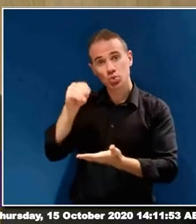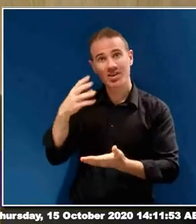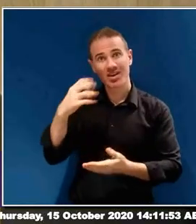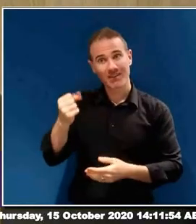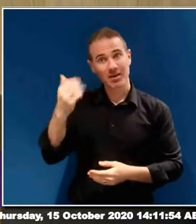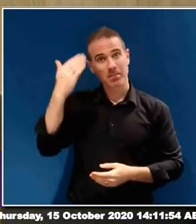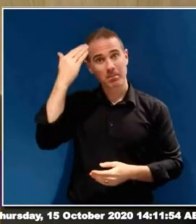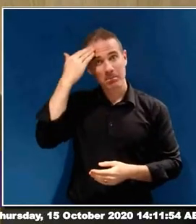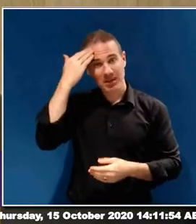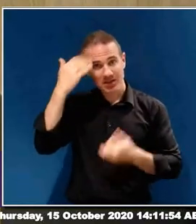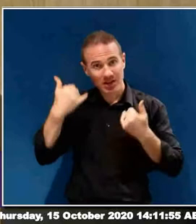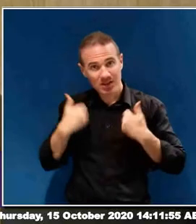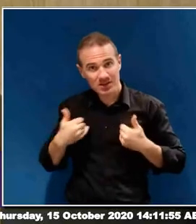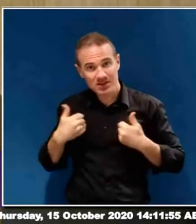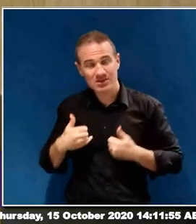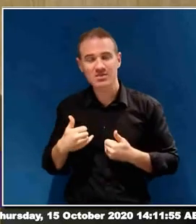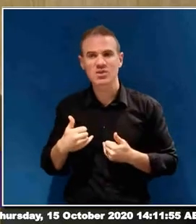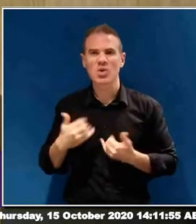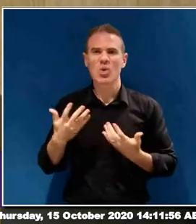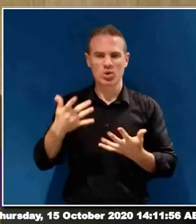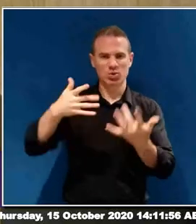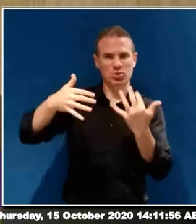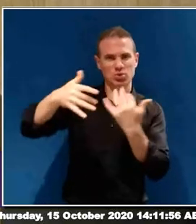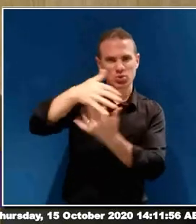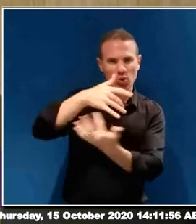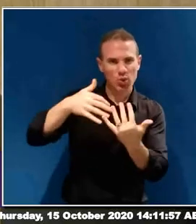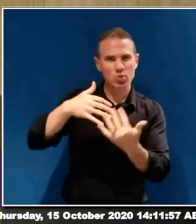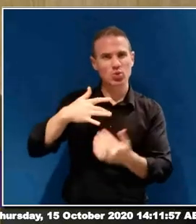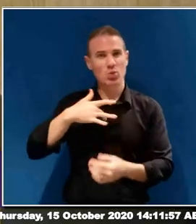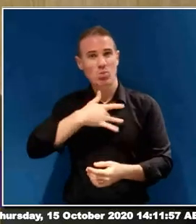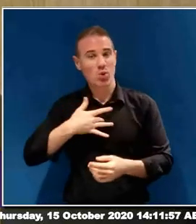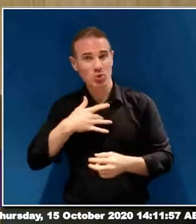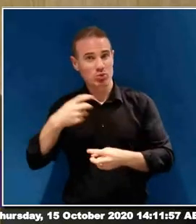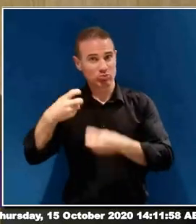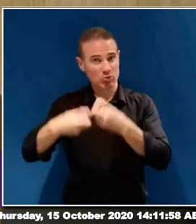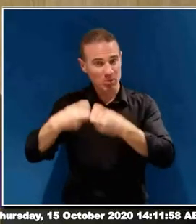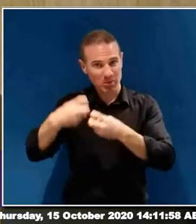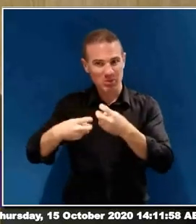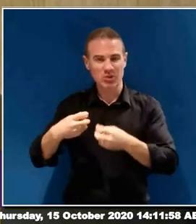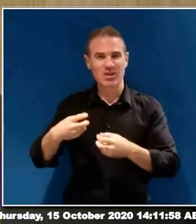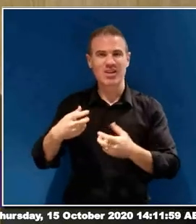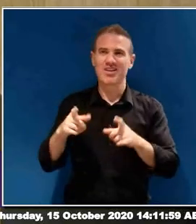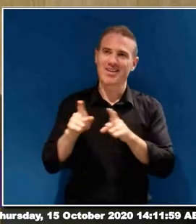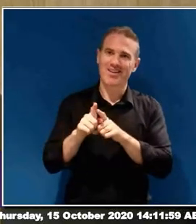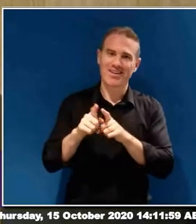specific social needs, students from traumatic backgrounds, children from out